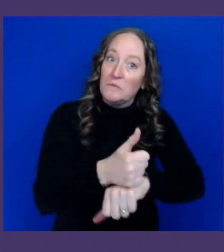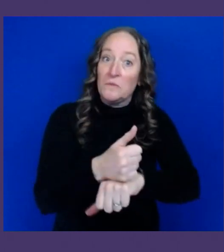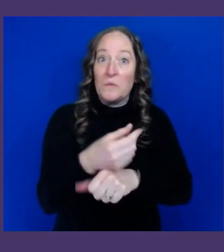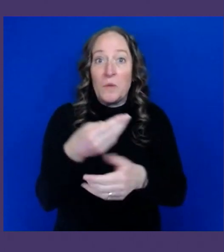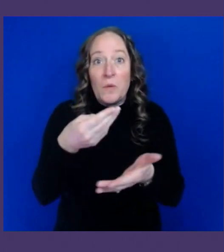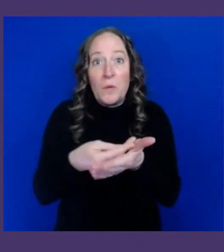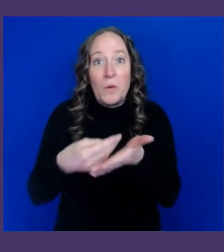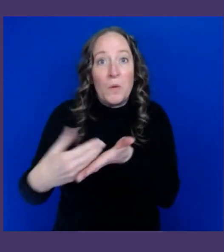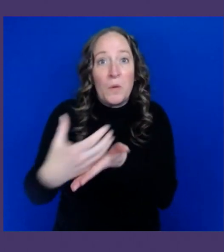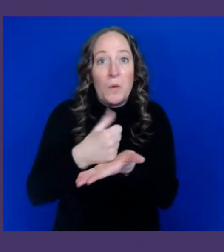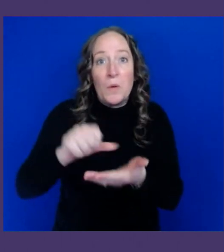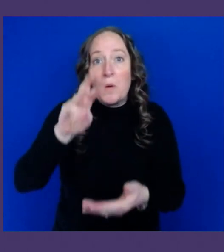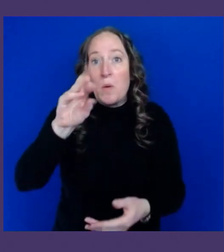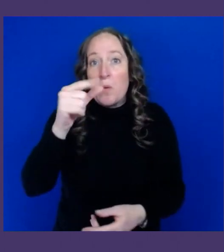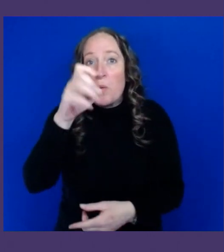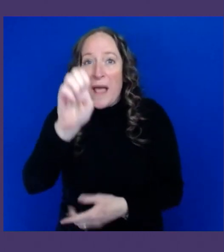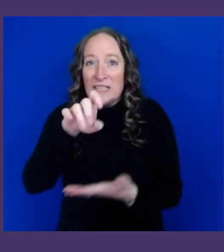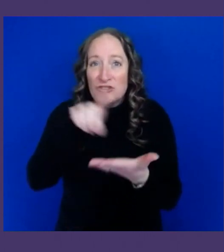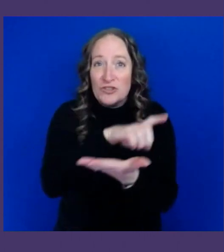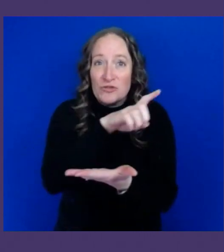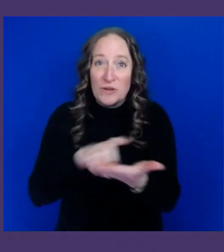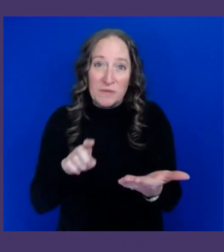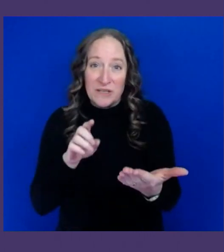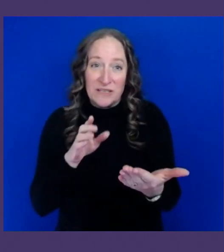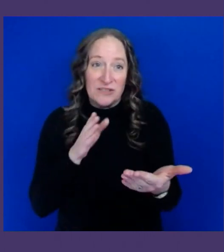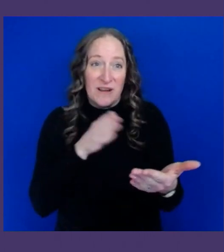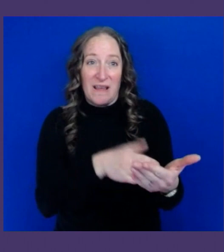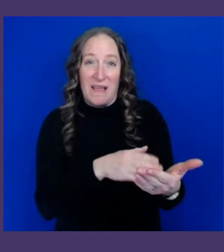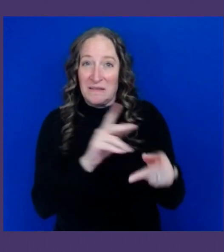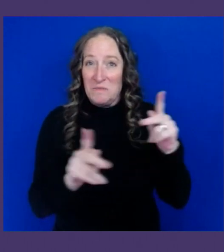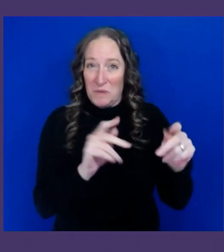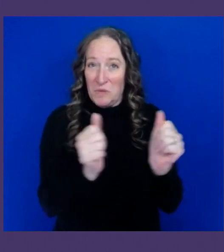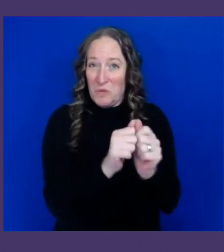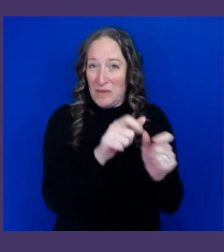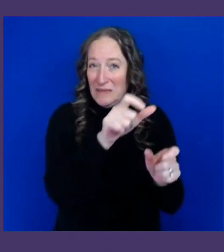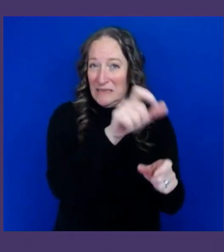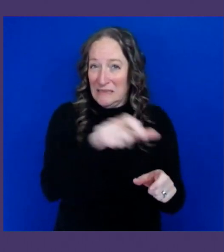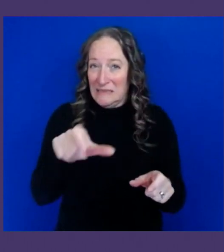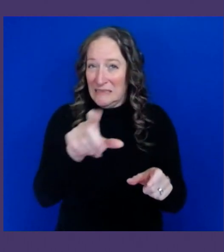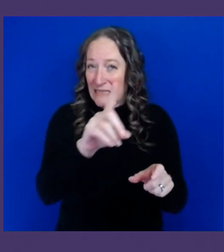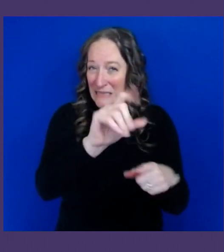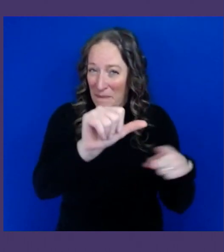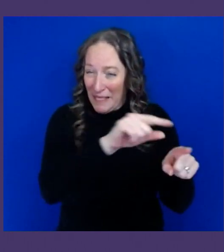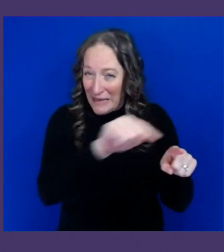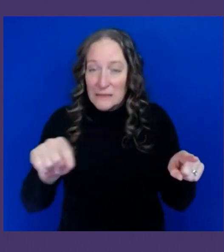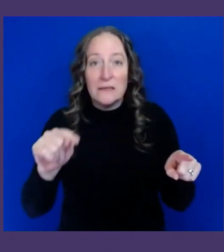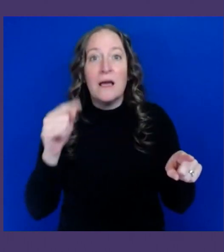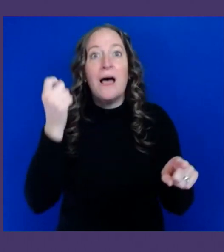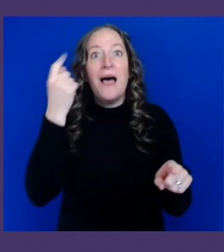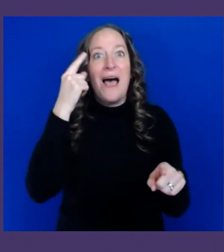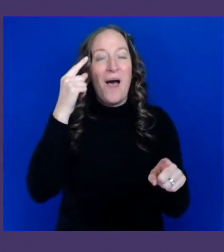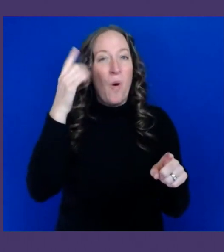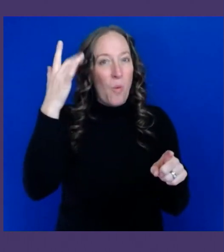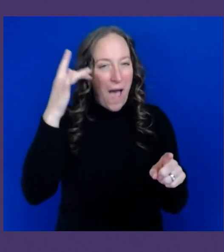which we'll get to a little bit later. But the ableist reason at the center of that wage discrimination is